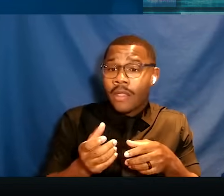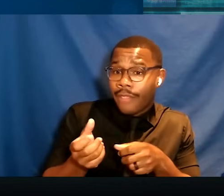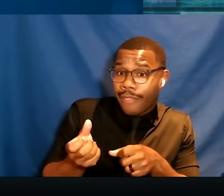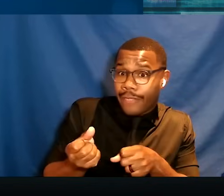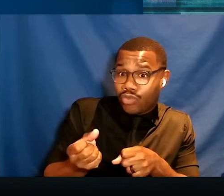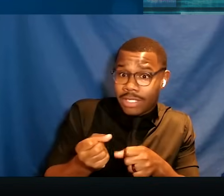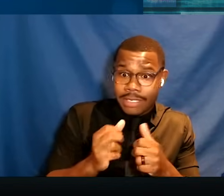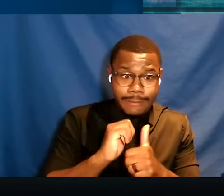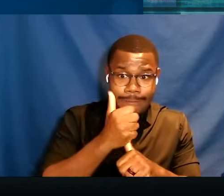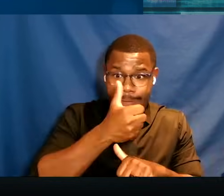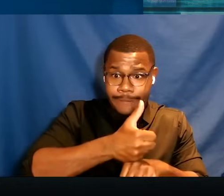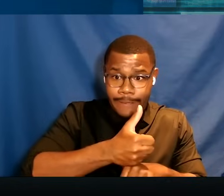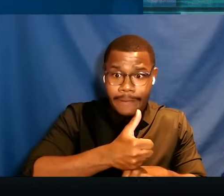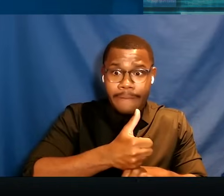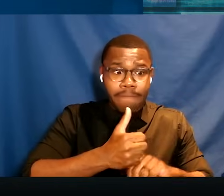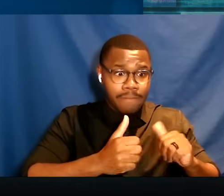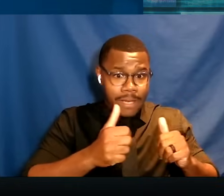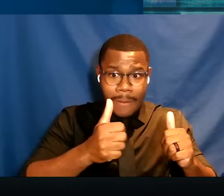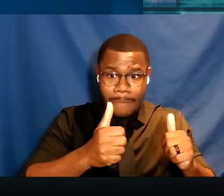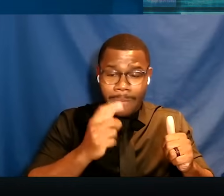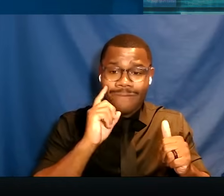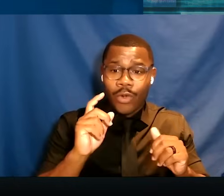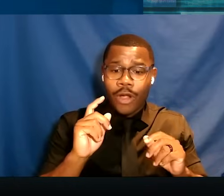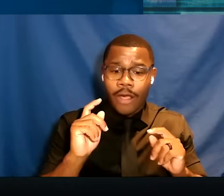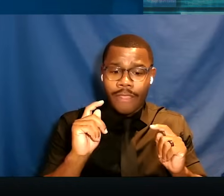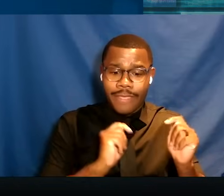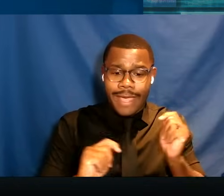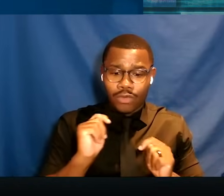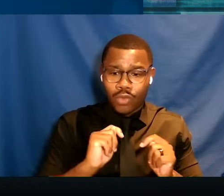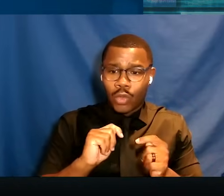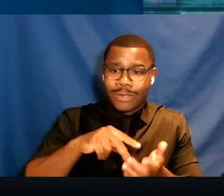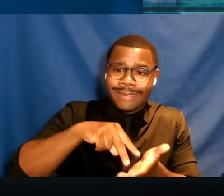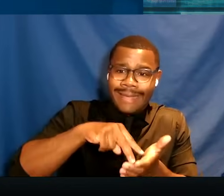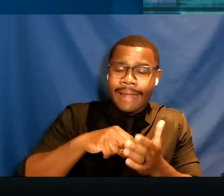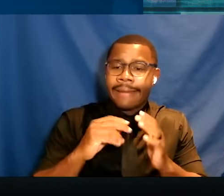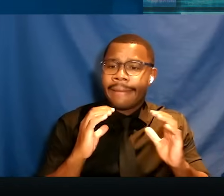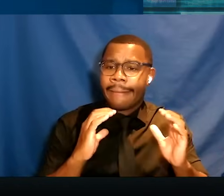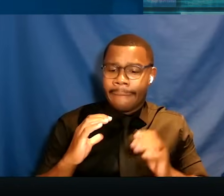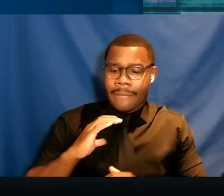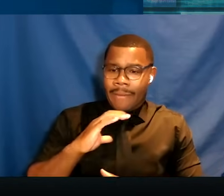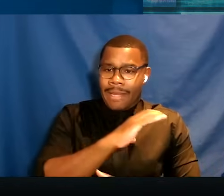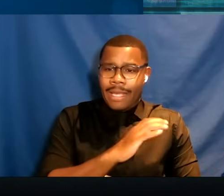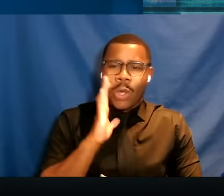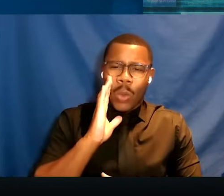with the TV Theatrical Standing Committee, we'll have to do a lot of modeling. What if we did it this way? What if we did it that way?